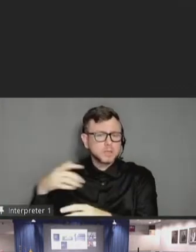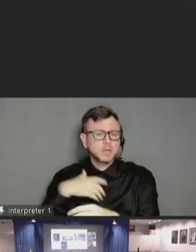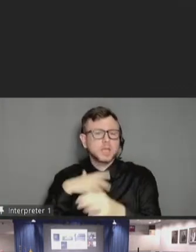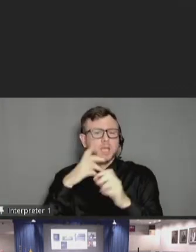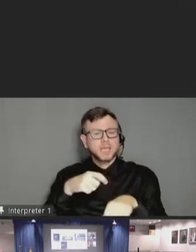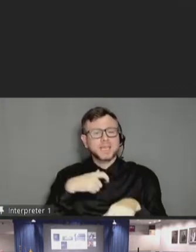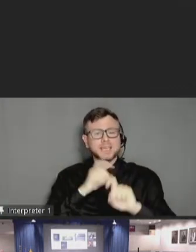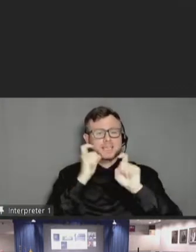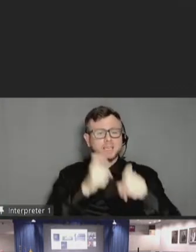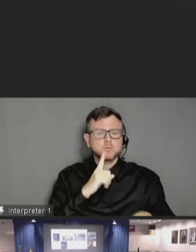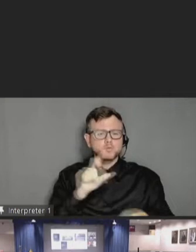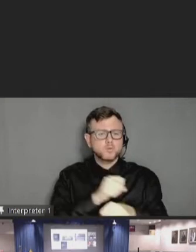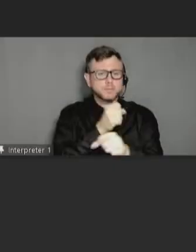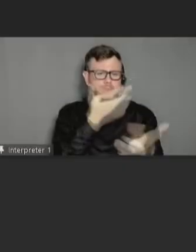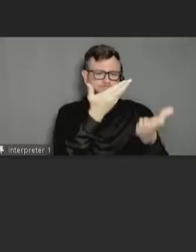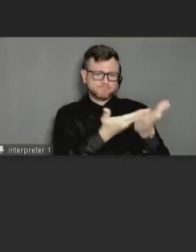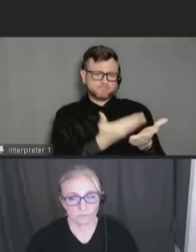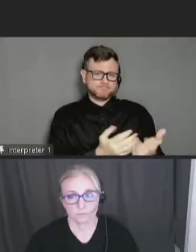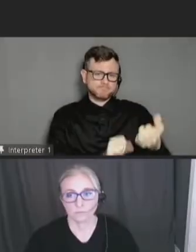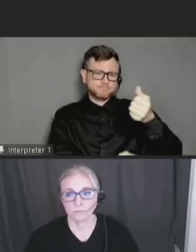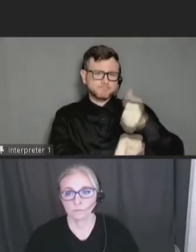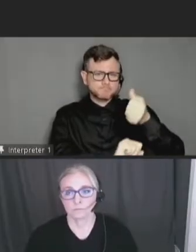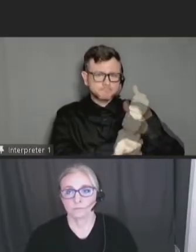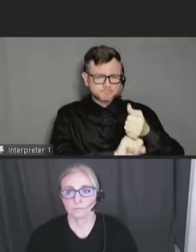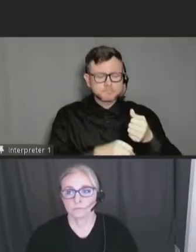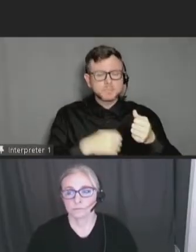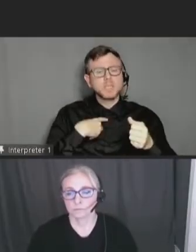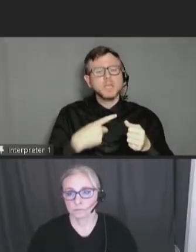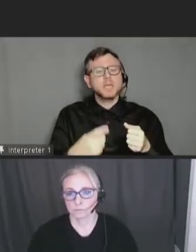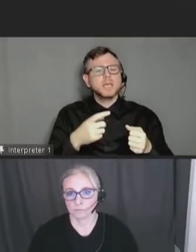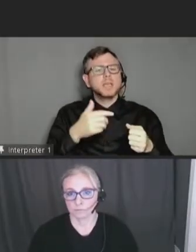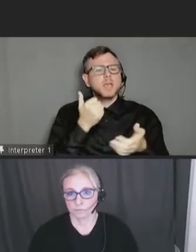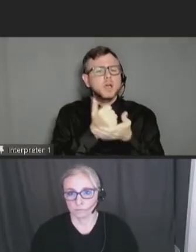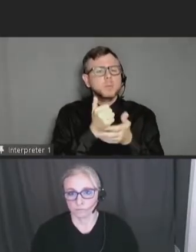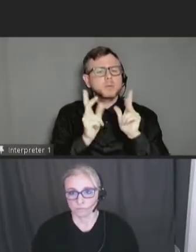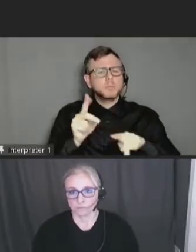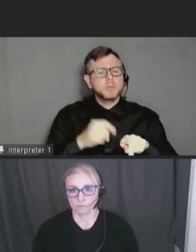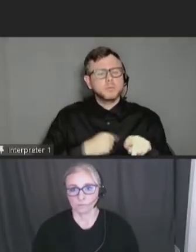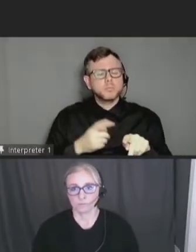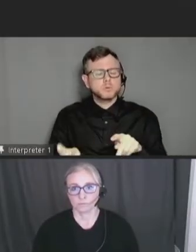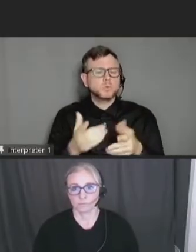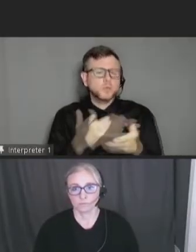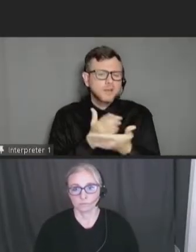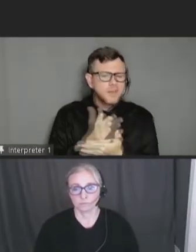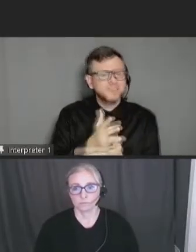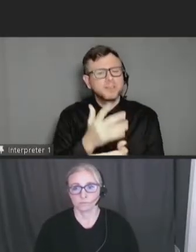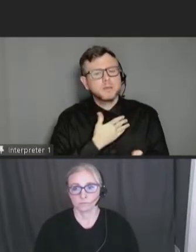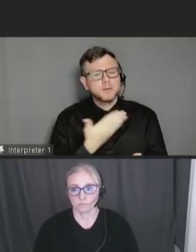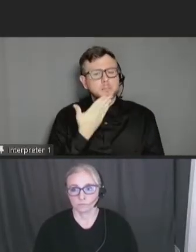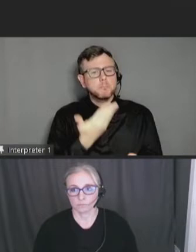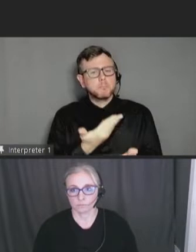information. And helping people to navigate to greater access for a vaccine or testing.